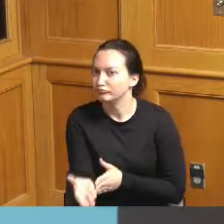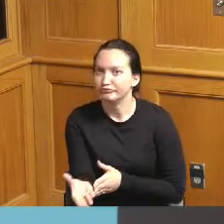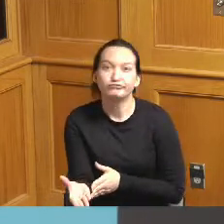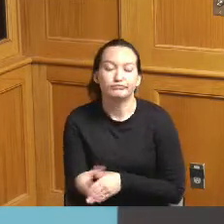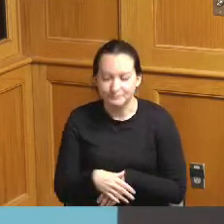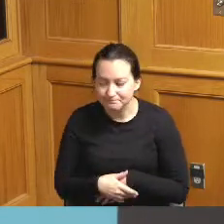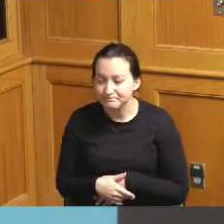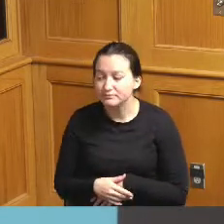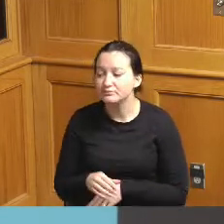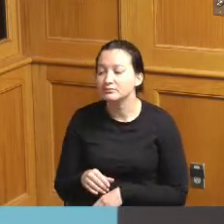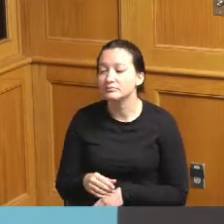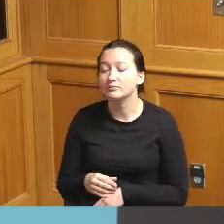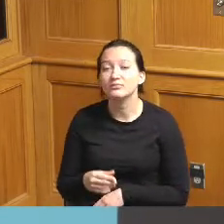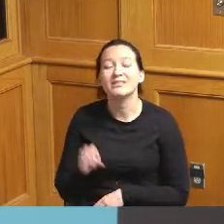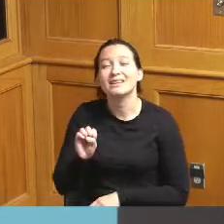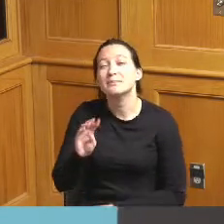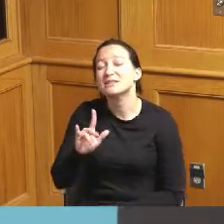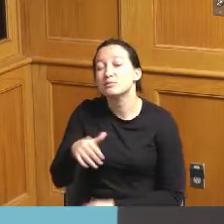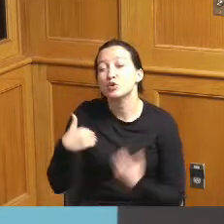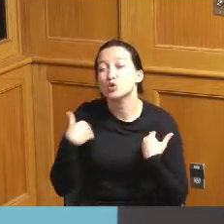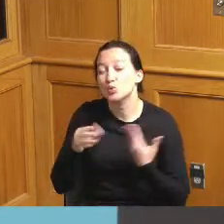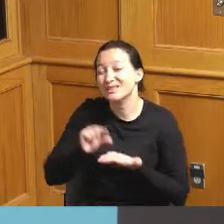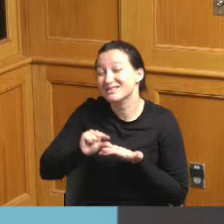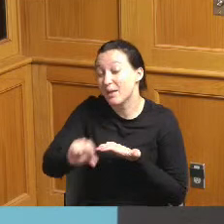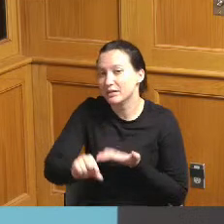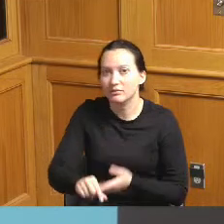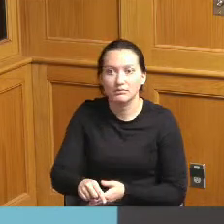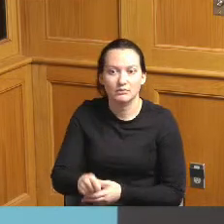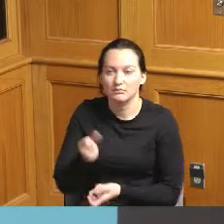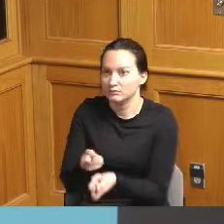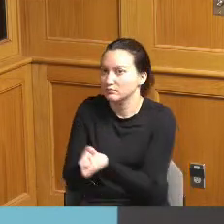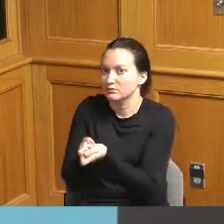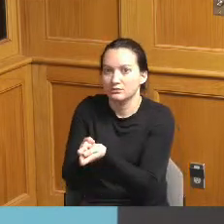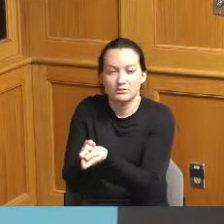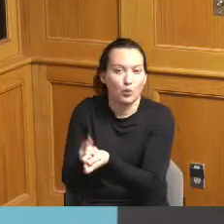emancipated you stipends we're working to stand this idea up which would be that we would look